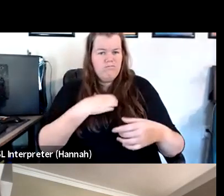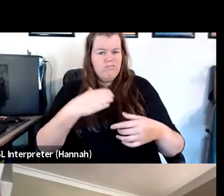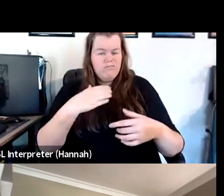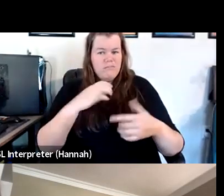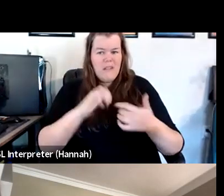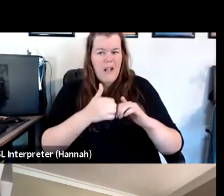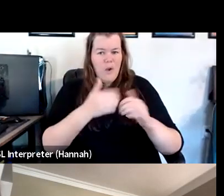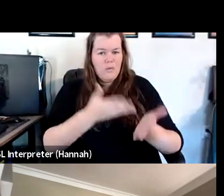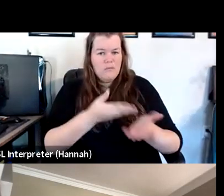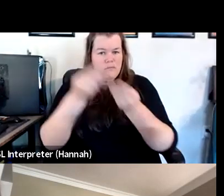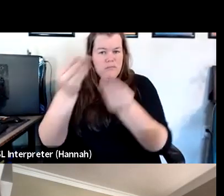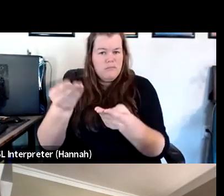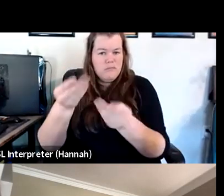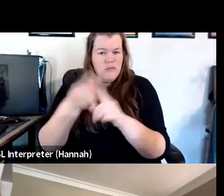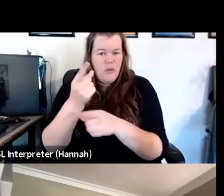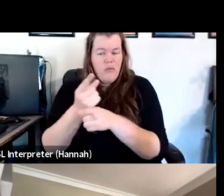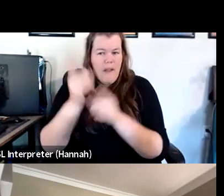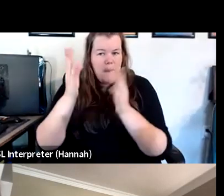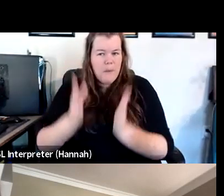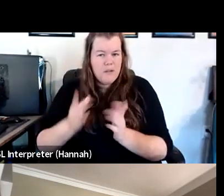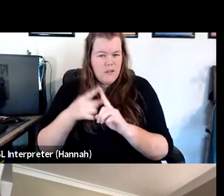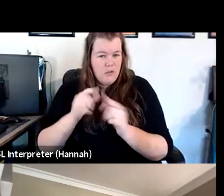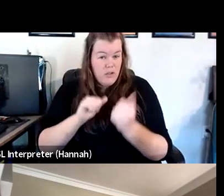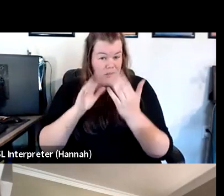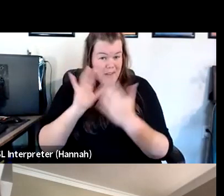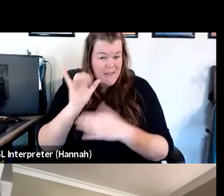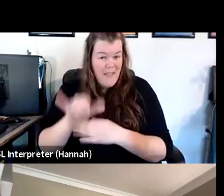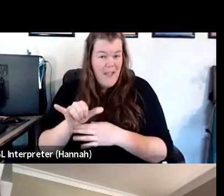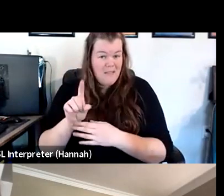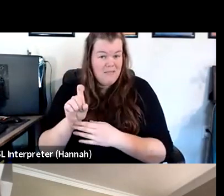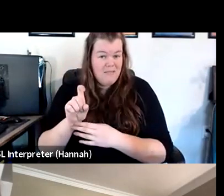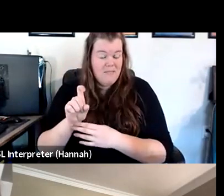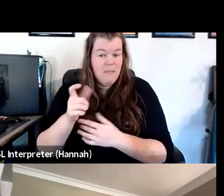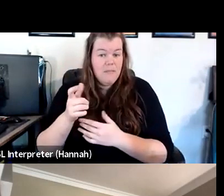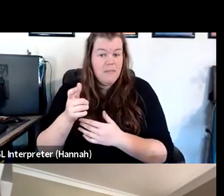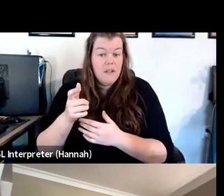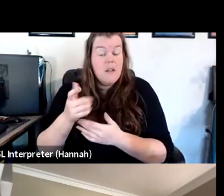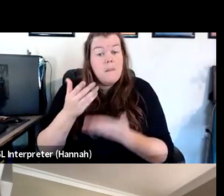right person right to help address that problem to see if maybe someone does need to step in and